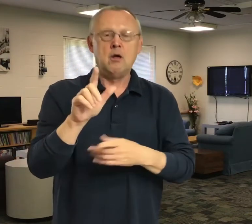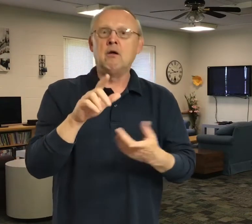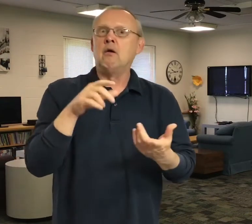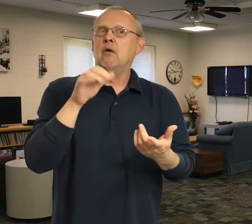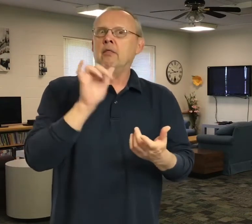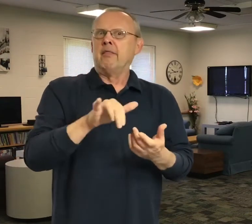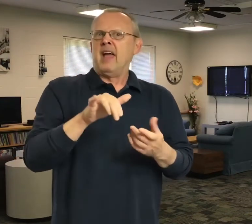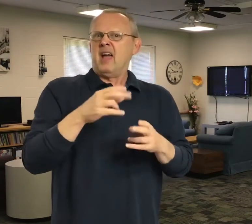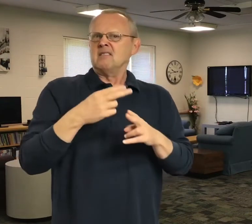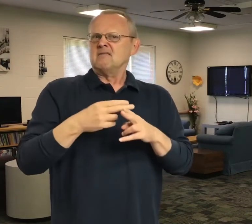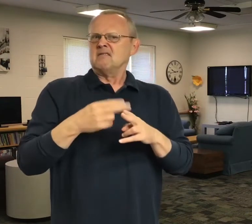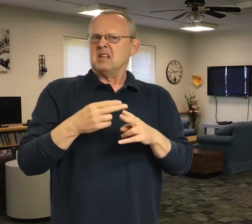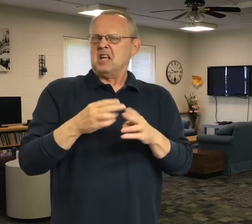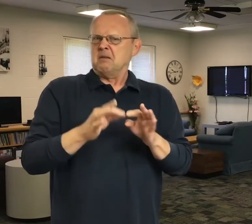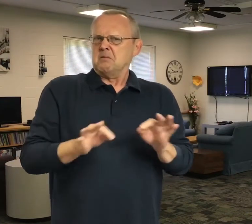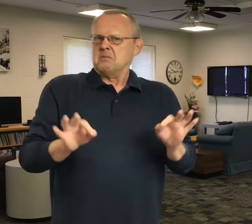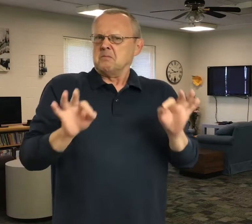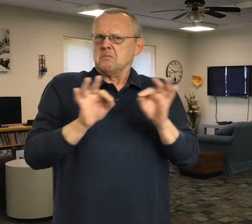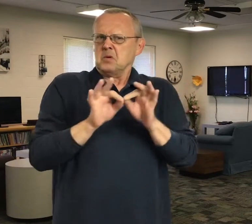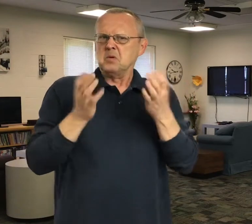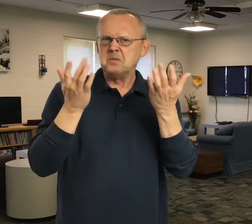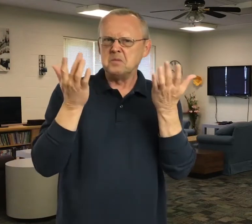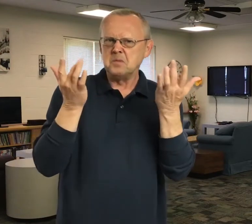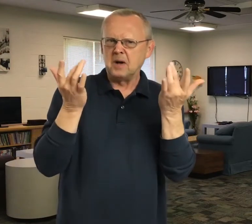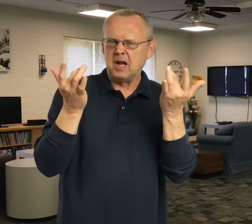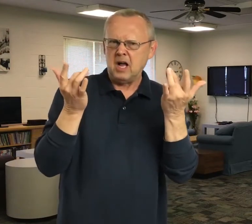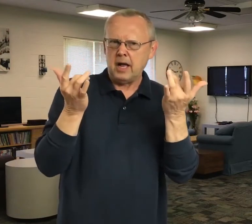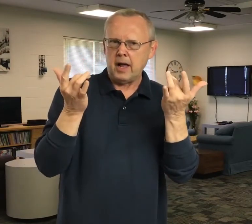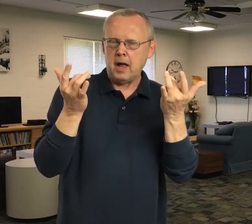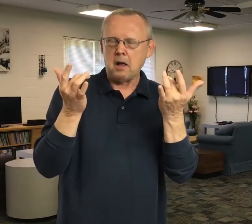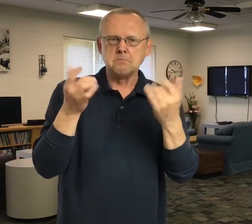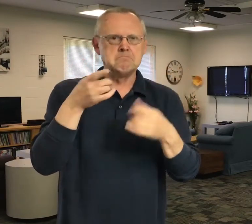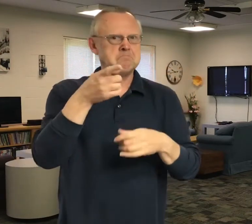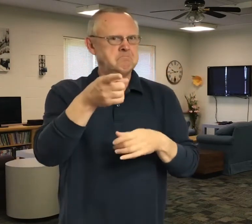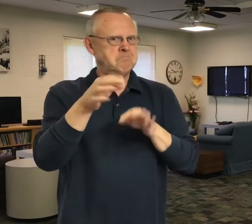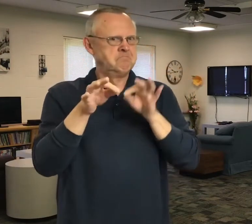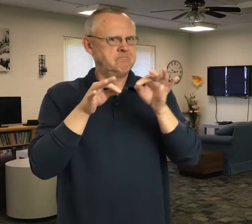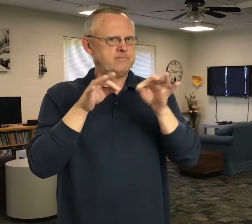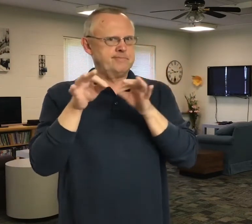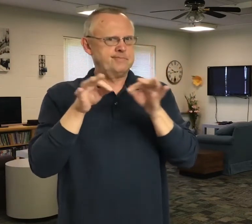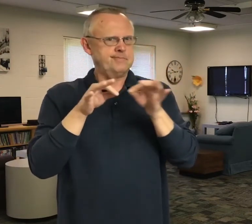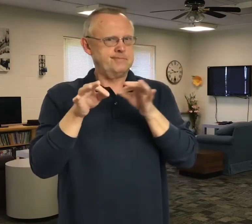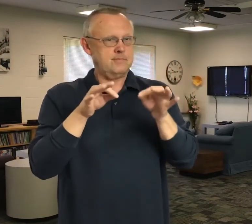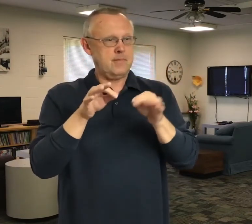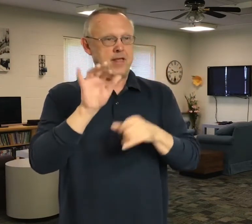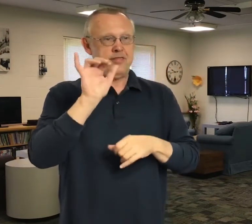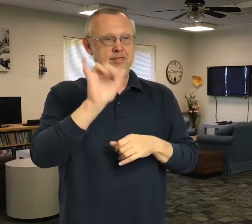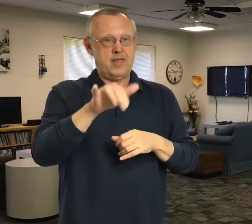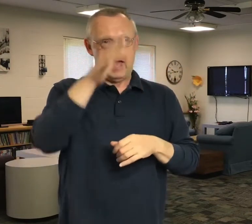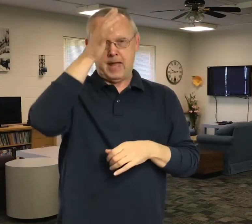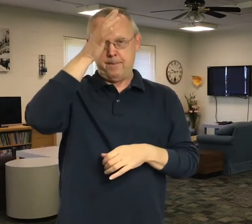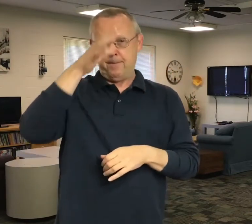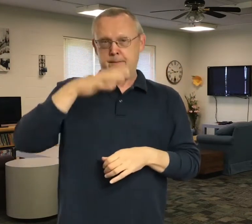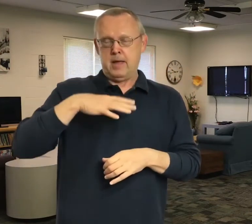You may be wondering why that name is important, let me explain.